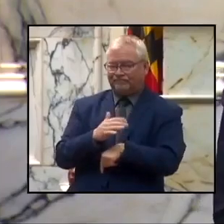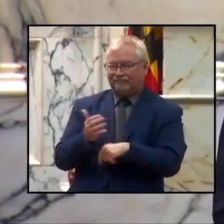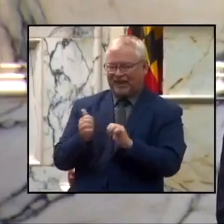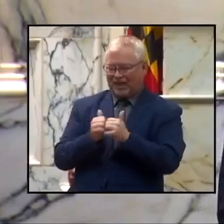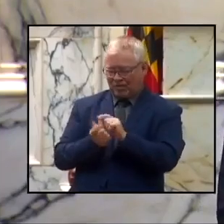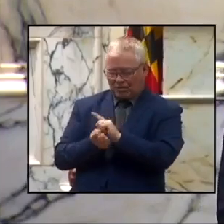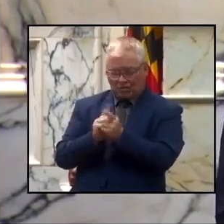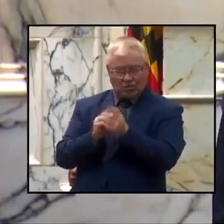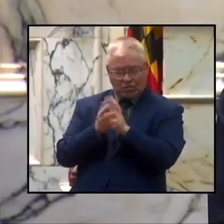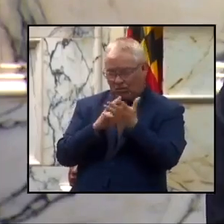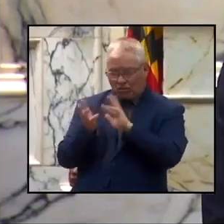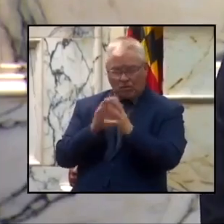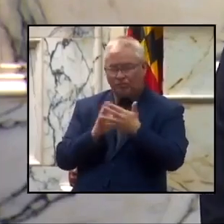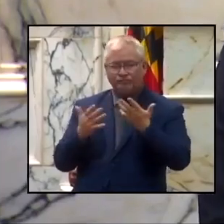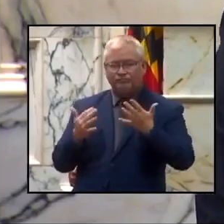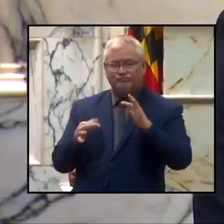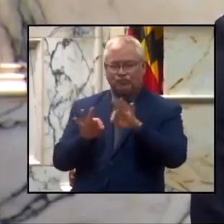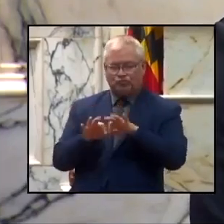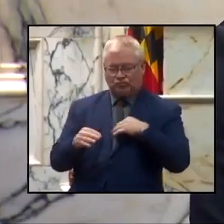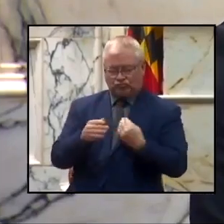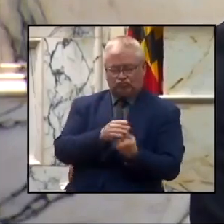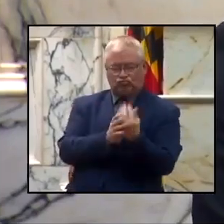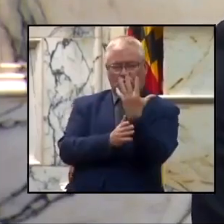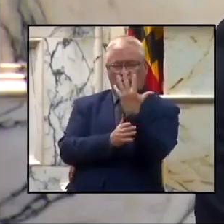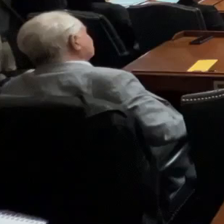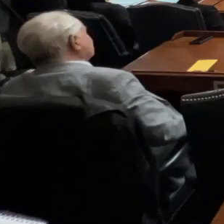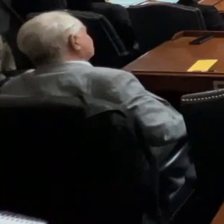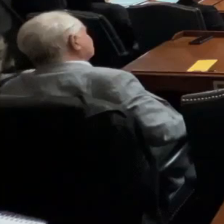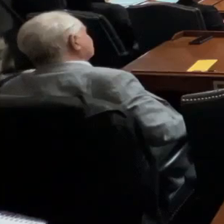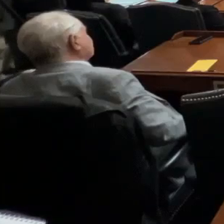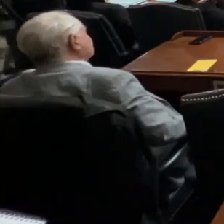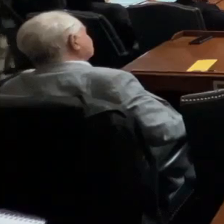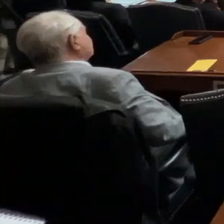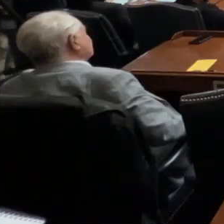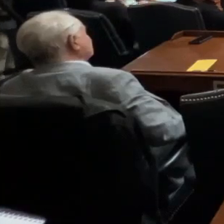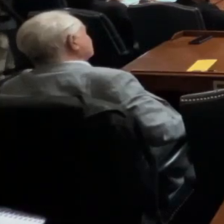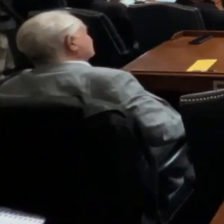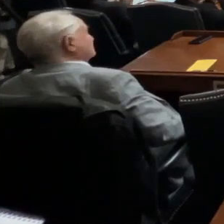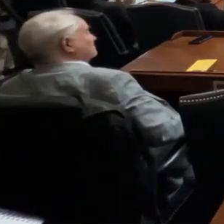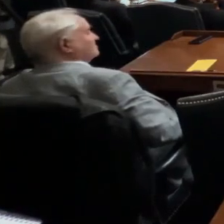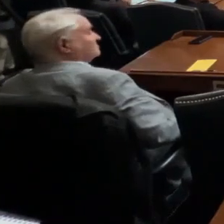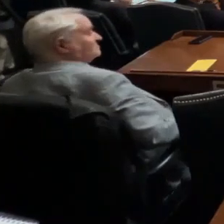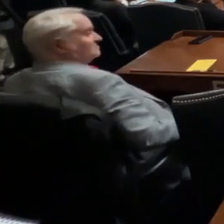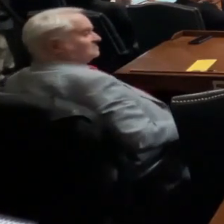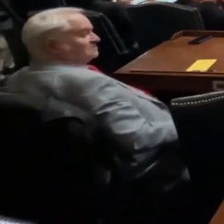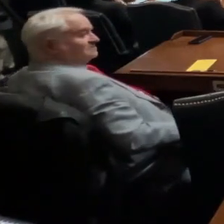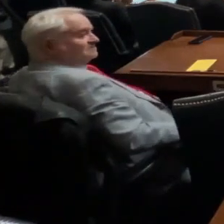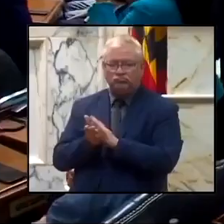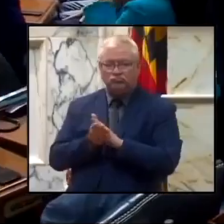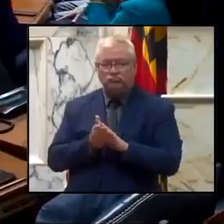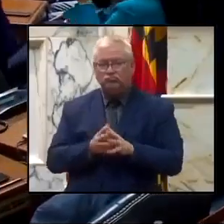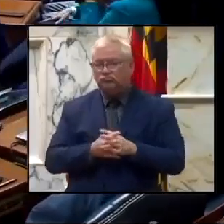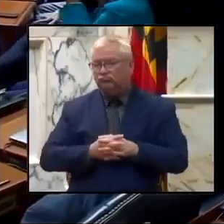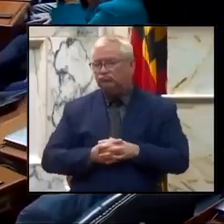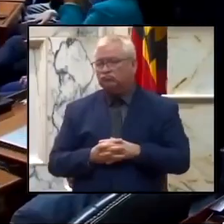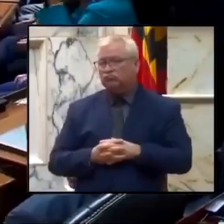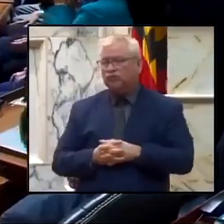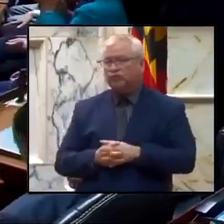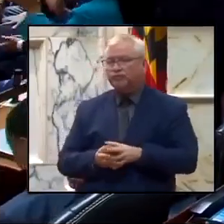class. That supercharges economy. Moore announced in the state, mainly for